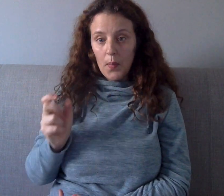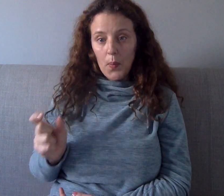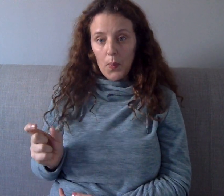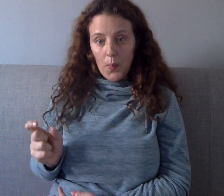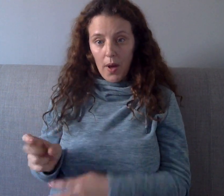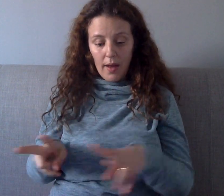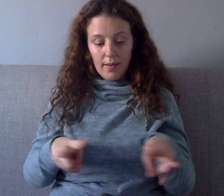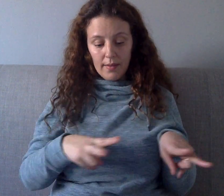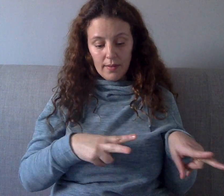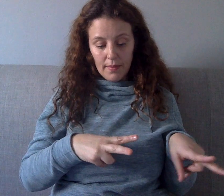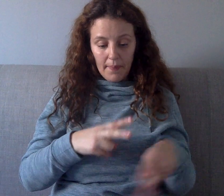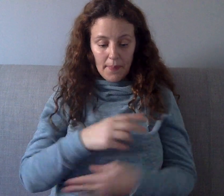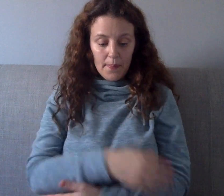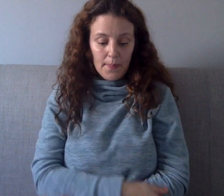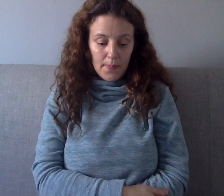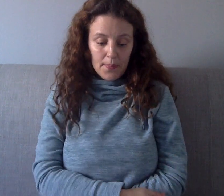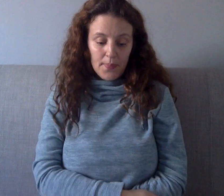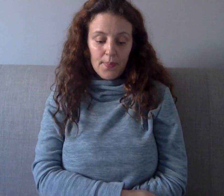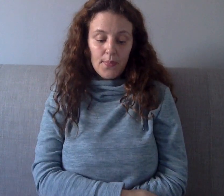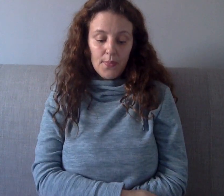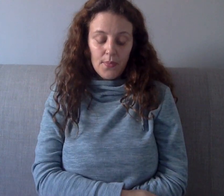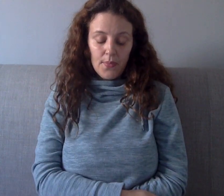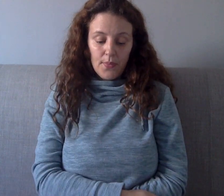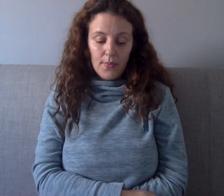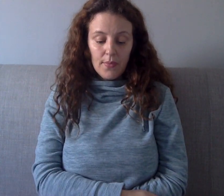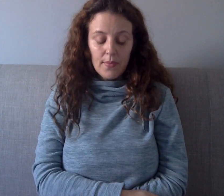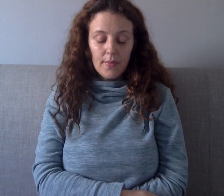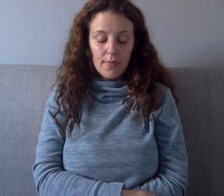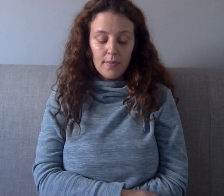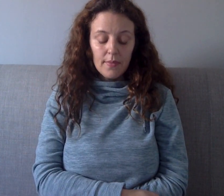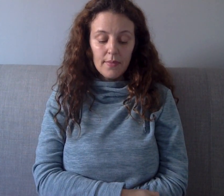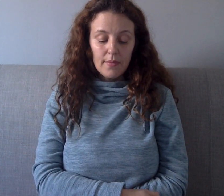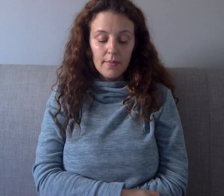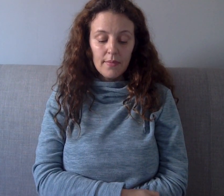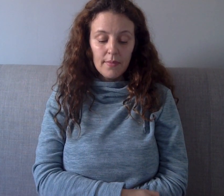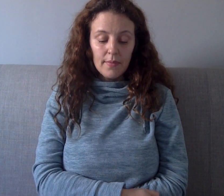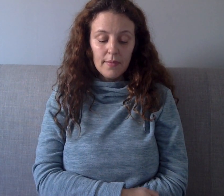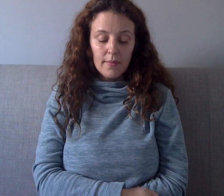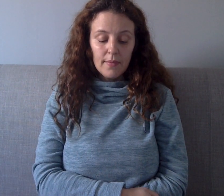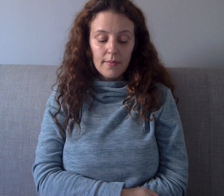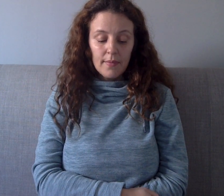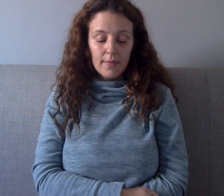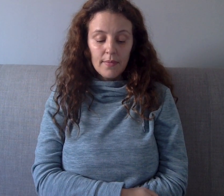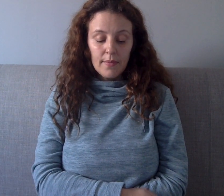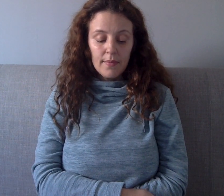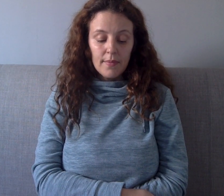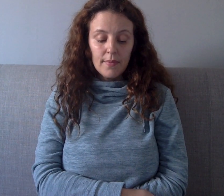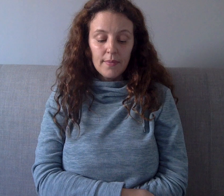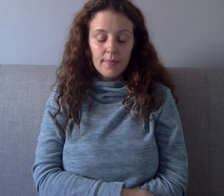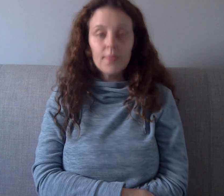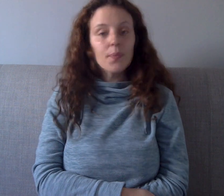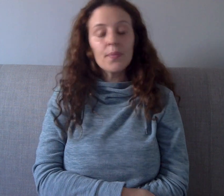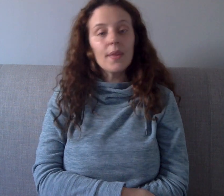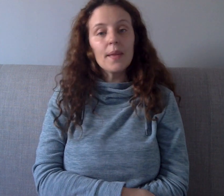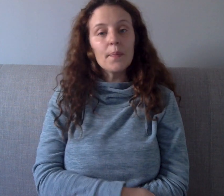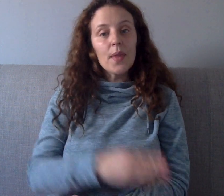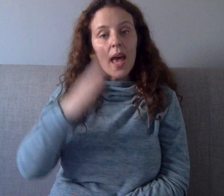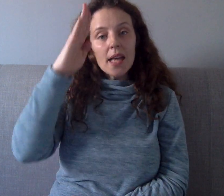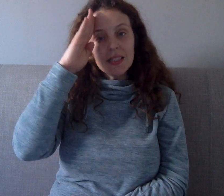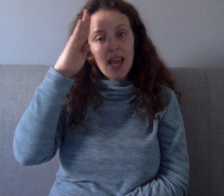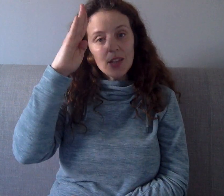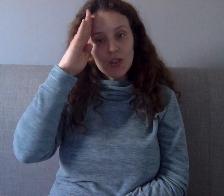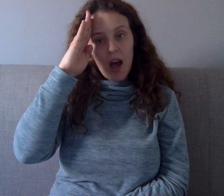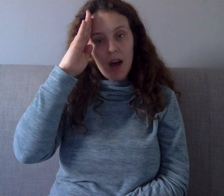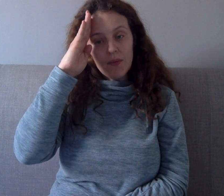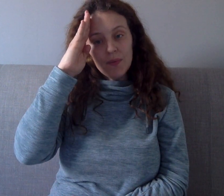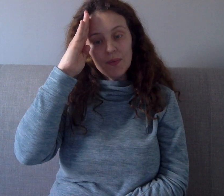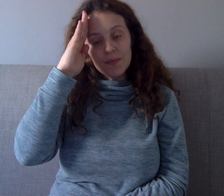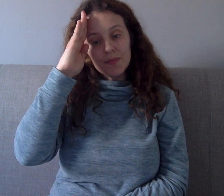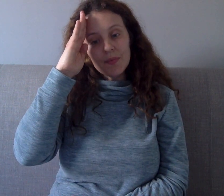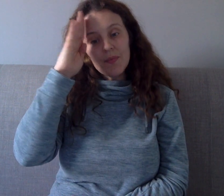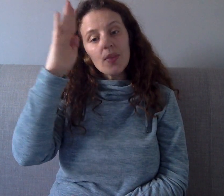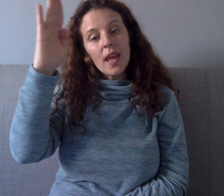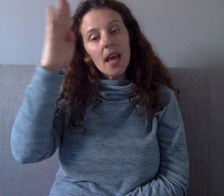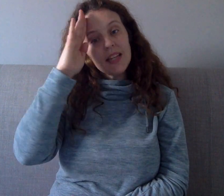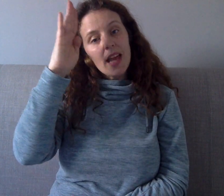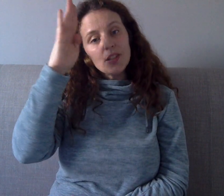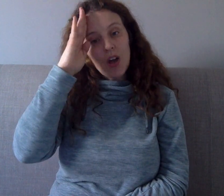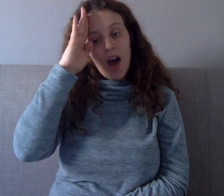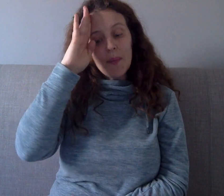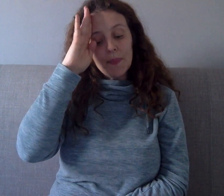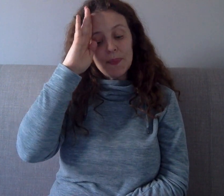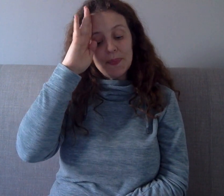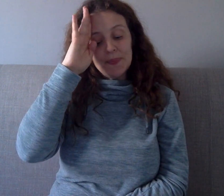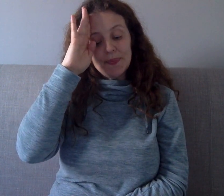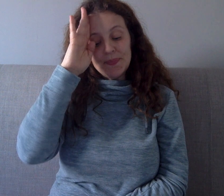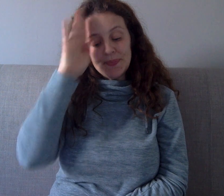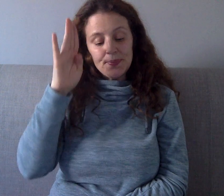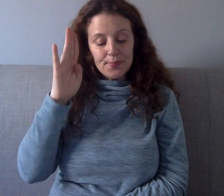DANGER